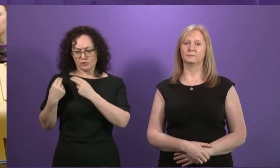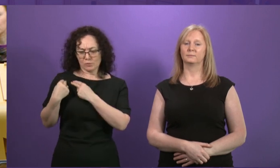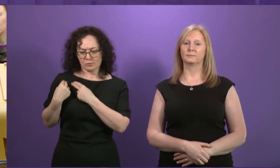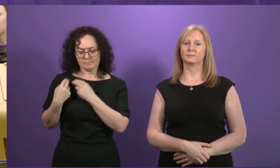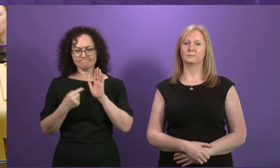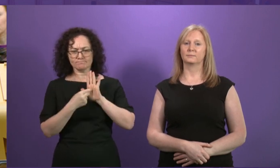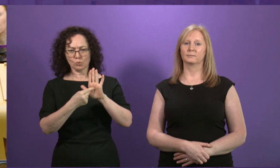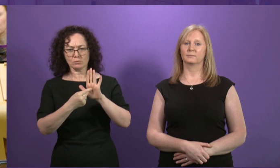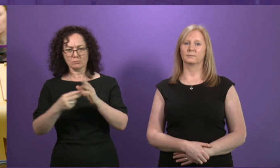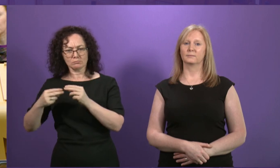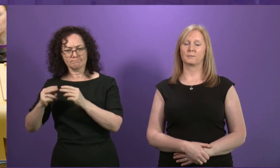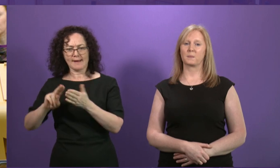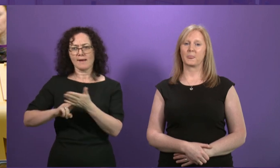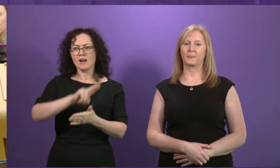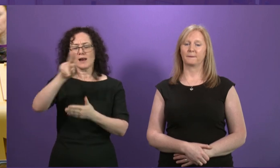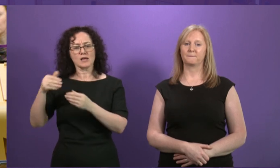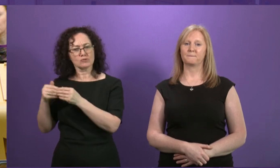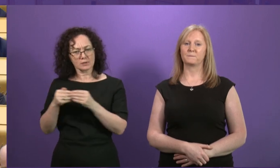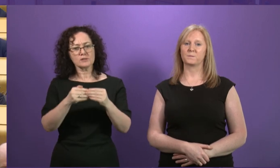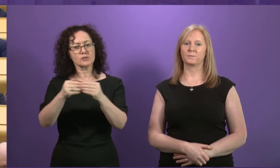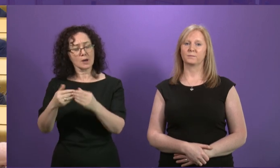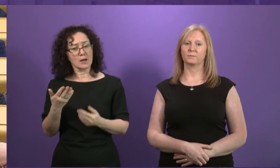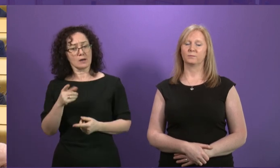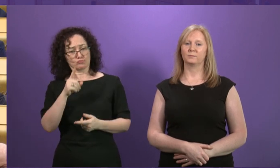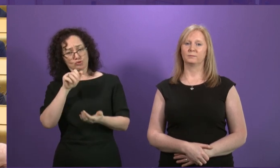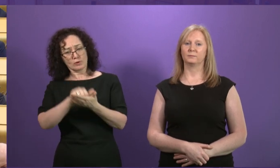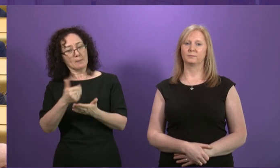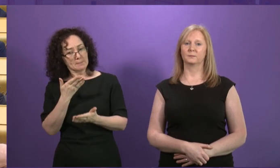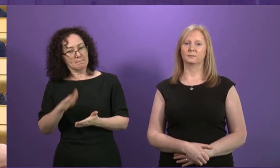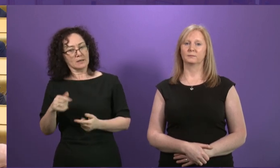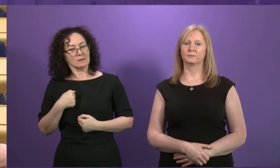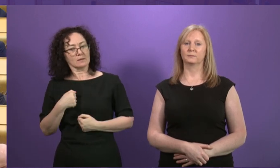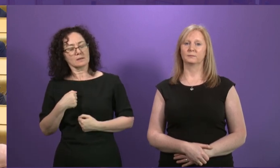as Alison Johnstone has said, we have done on a range of public health issues in particular—while